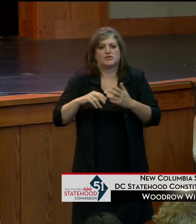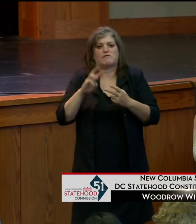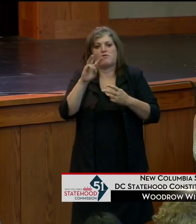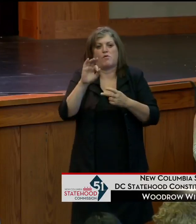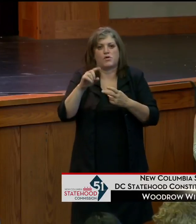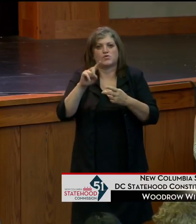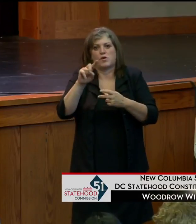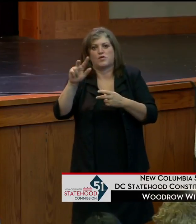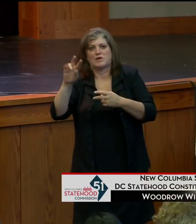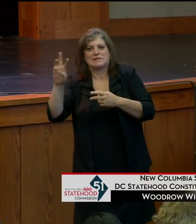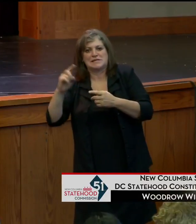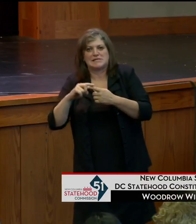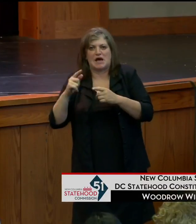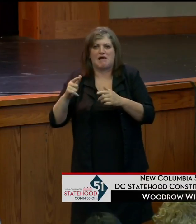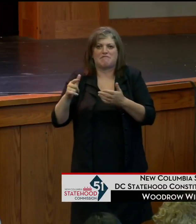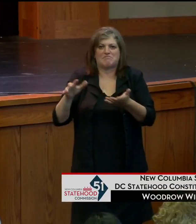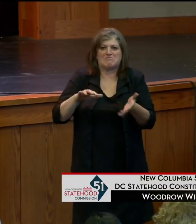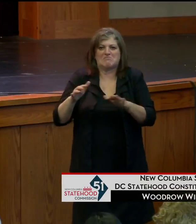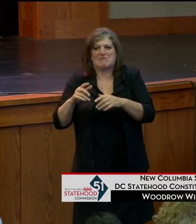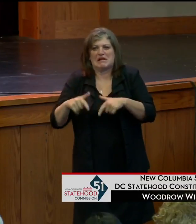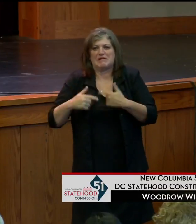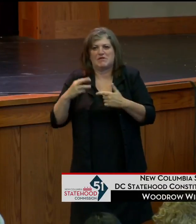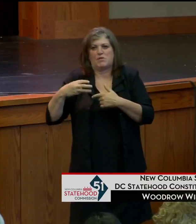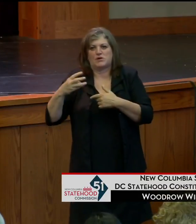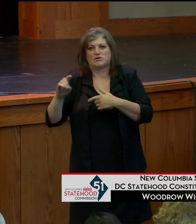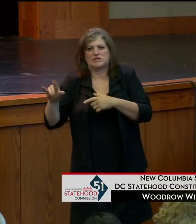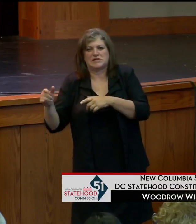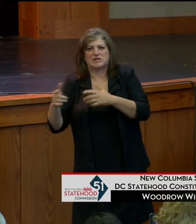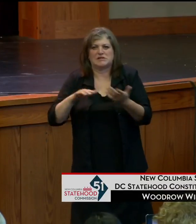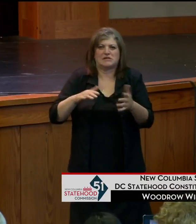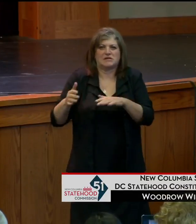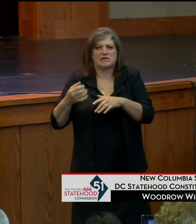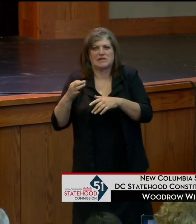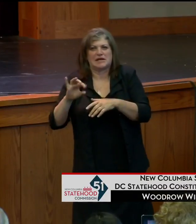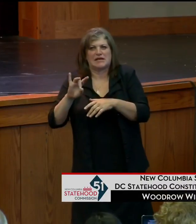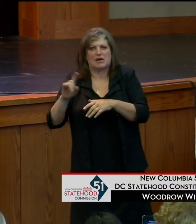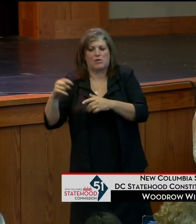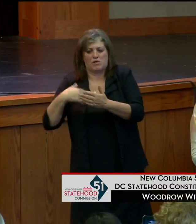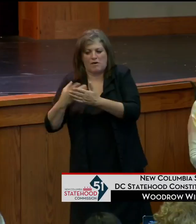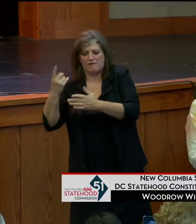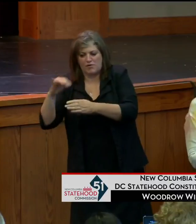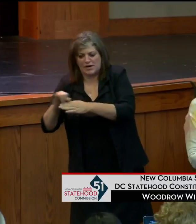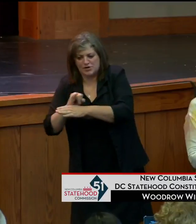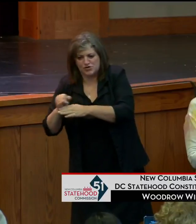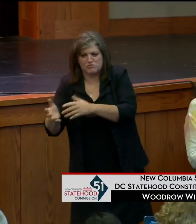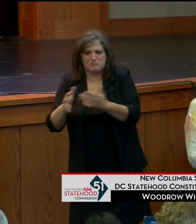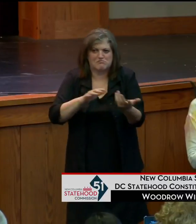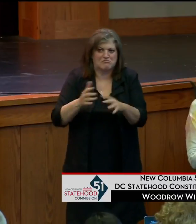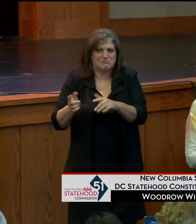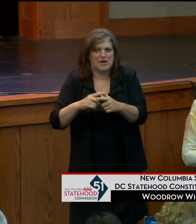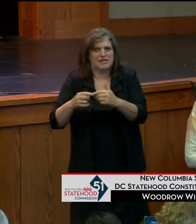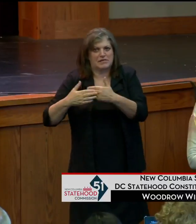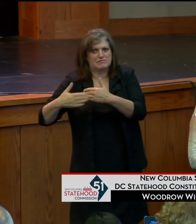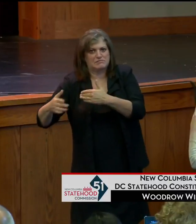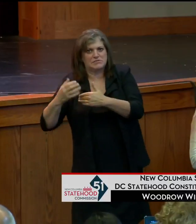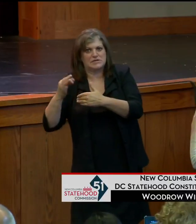I'VE LIVED IN WASHINGTON ON AND OFF SINCE 1981 WHEN I CAME HERE FOR AN INTERNSHIP AND CONTINUOUSLY SINCE 1997 FOR ALL